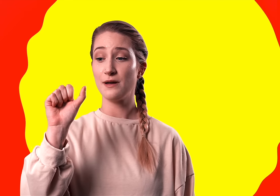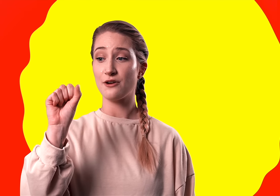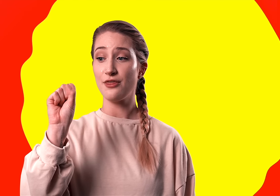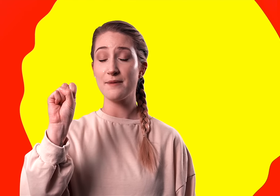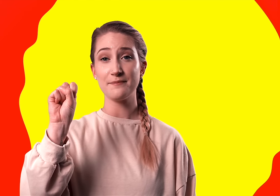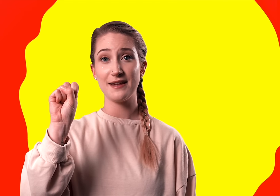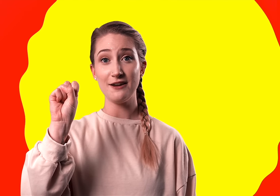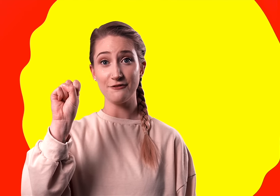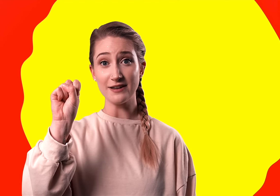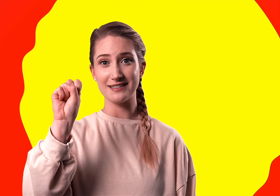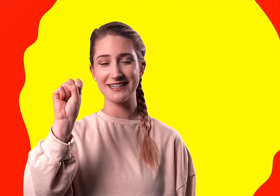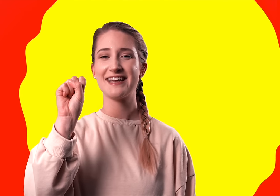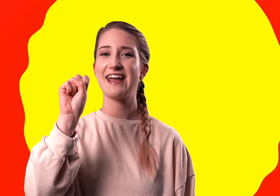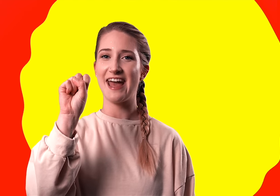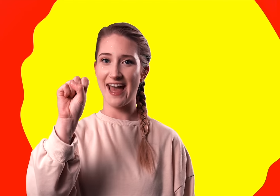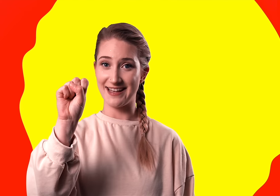put your thumb in front. S.